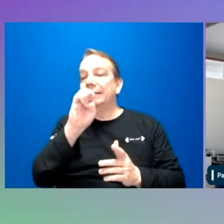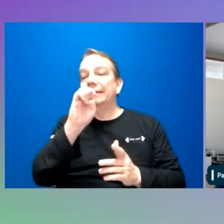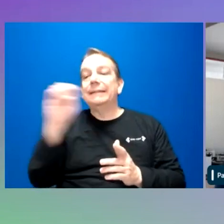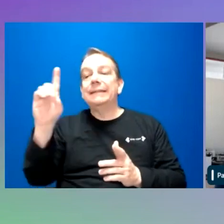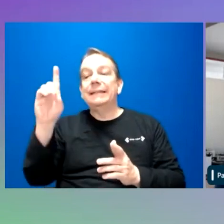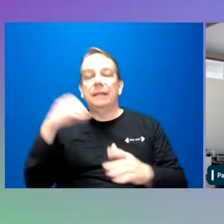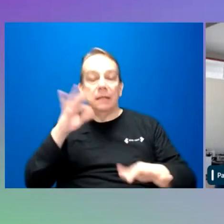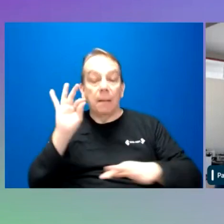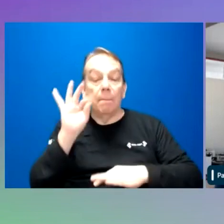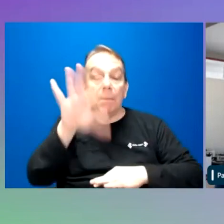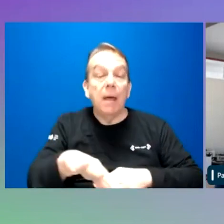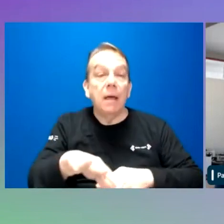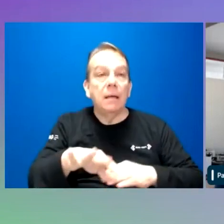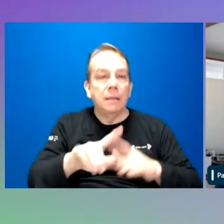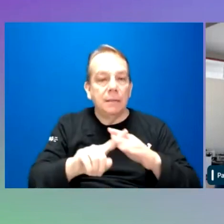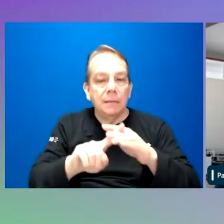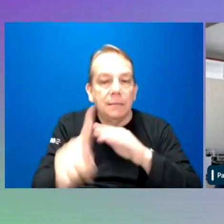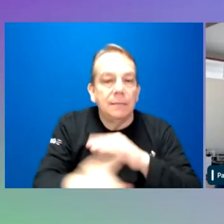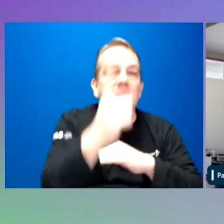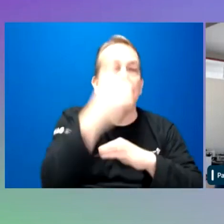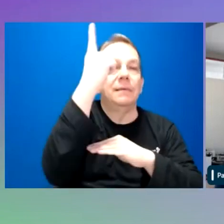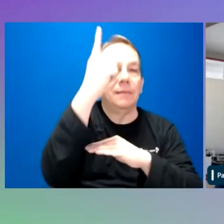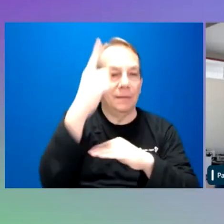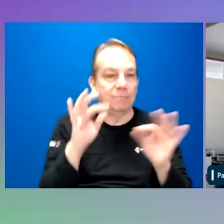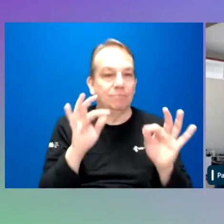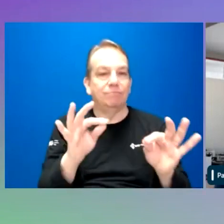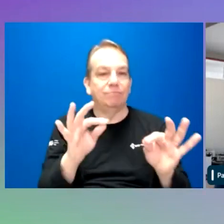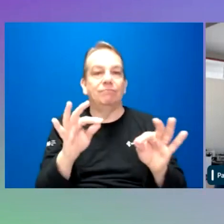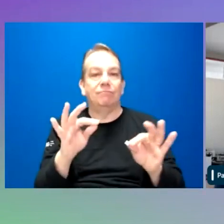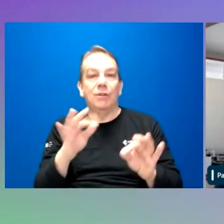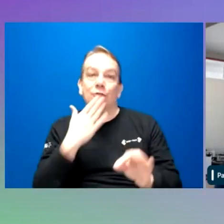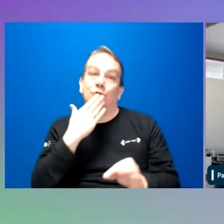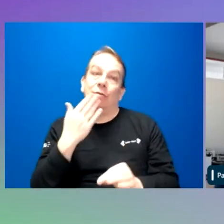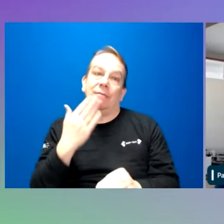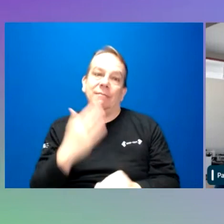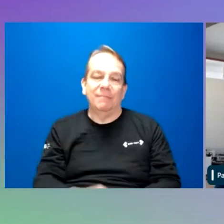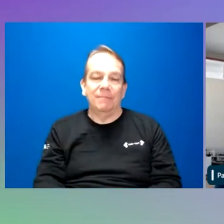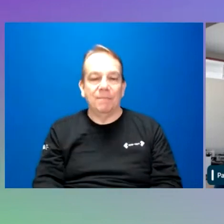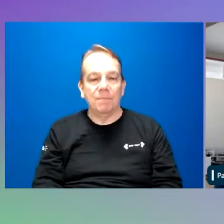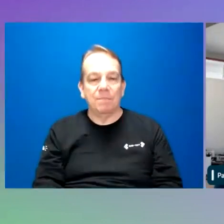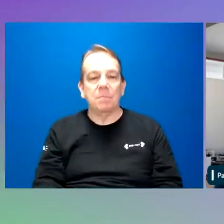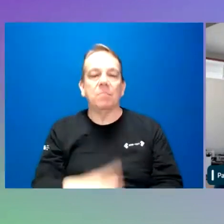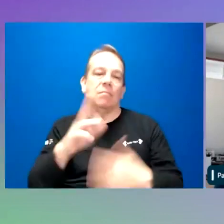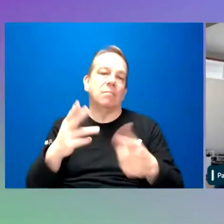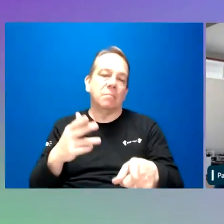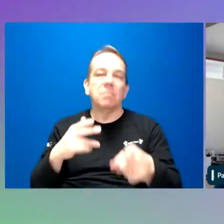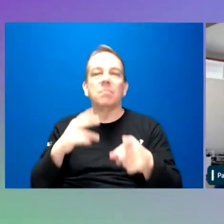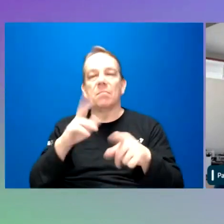Got it. >> Okay. Much appreciated. Of course, everyone's working from home, so folks are saying, how